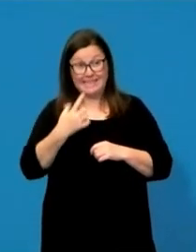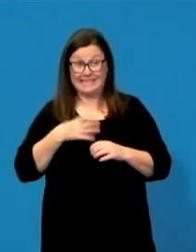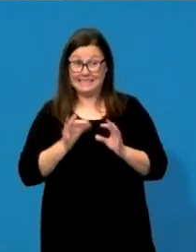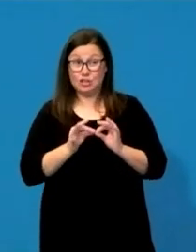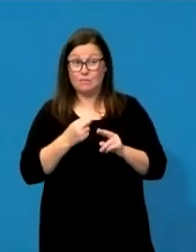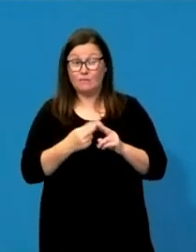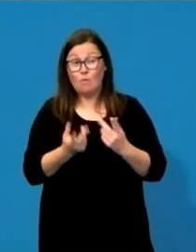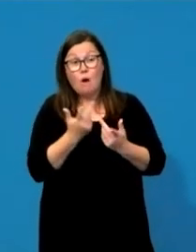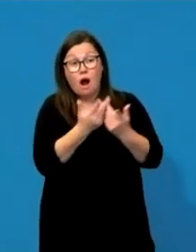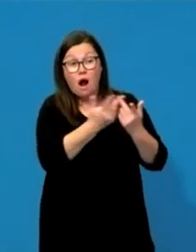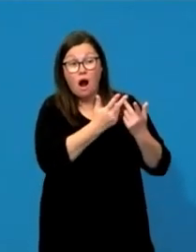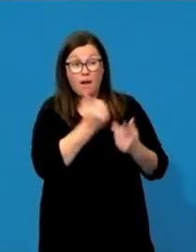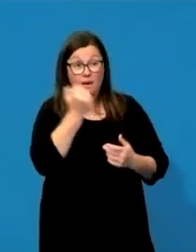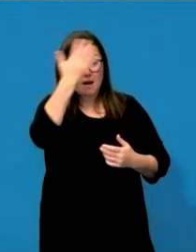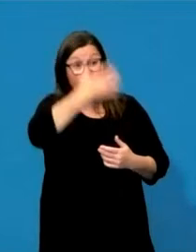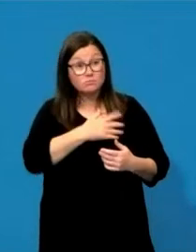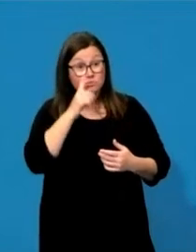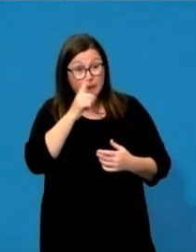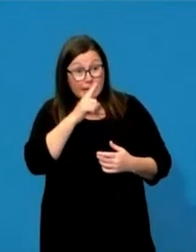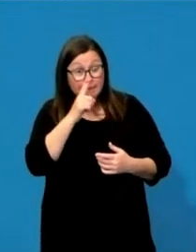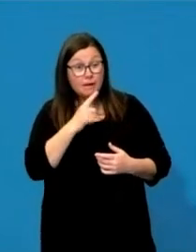community members who might have struggled to understand?